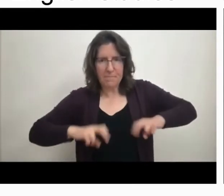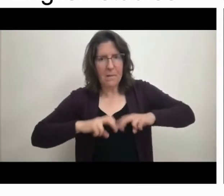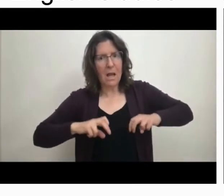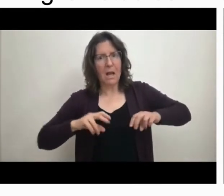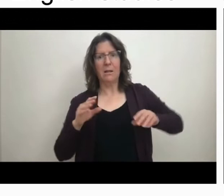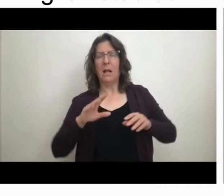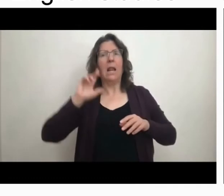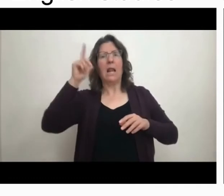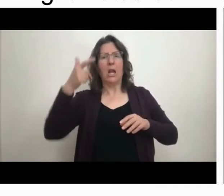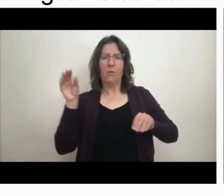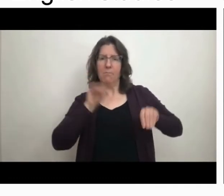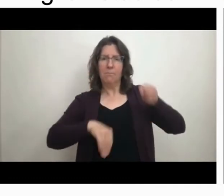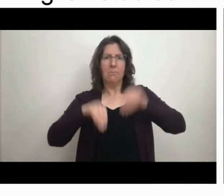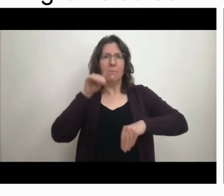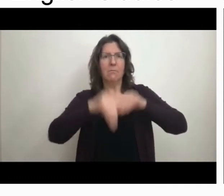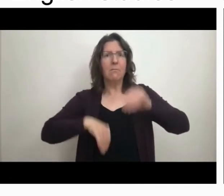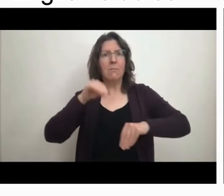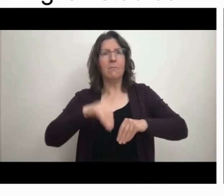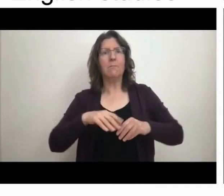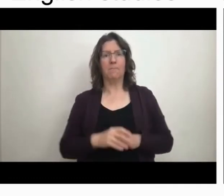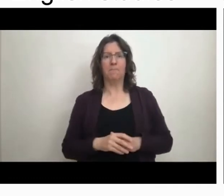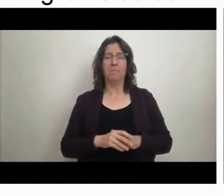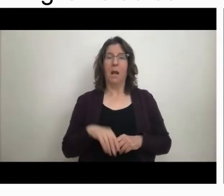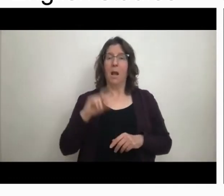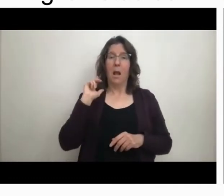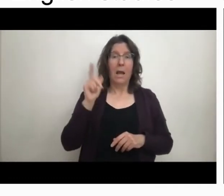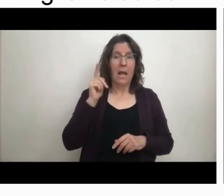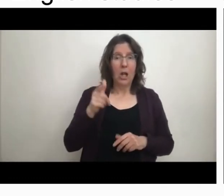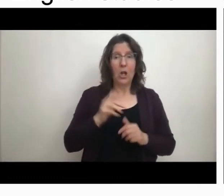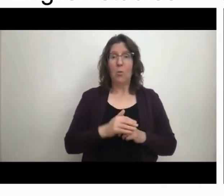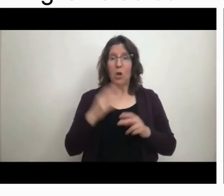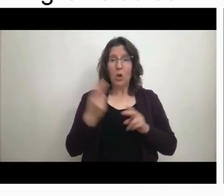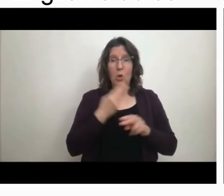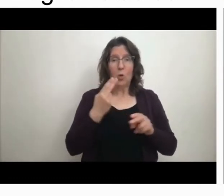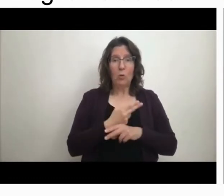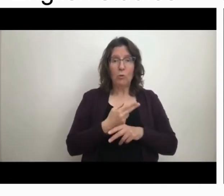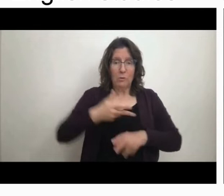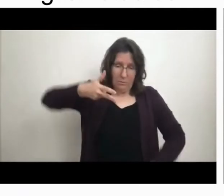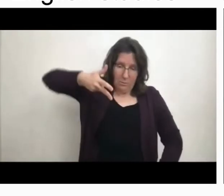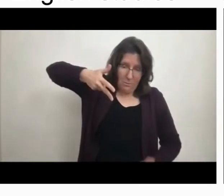The parallel project for each of the students was to represent their personal hero's journey in the dream box.